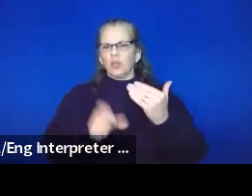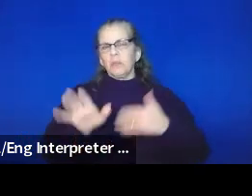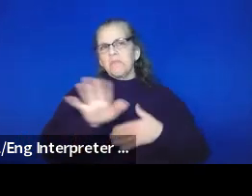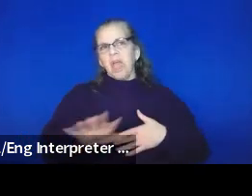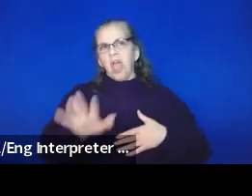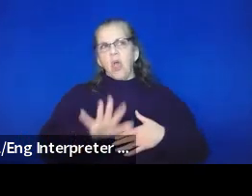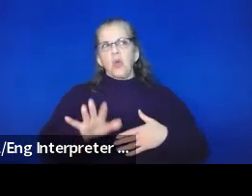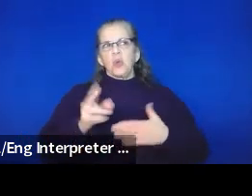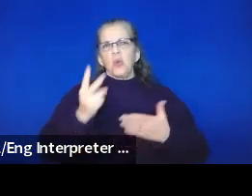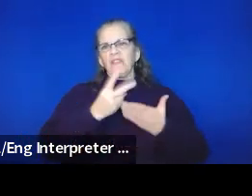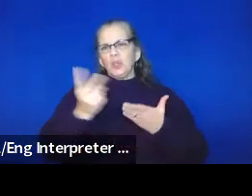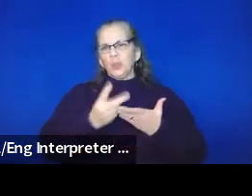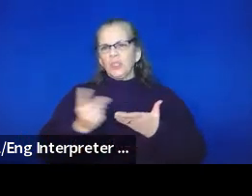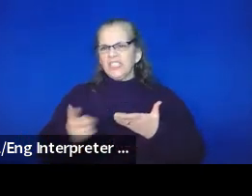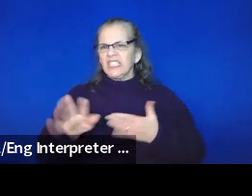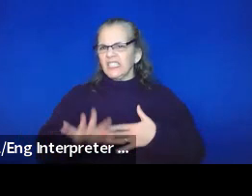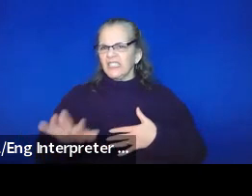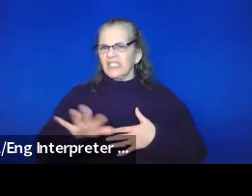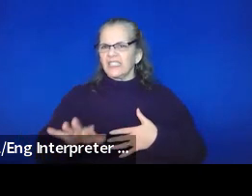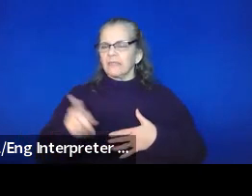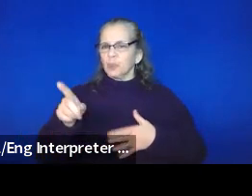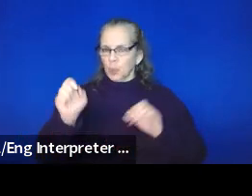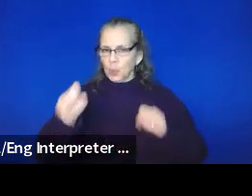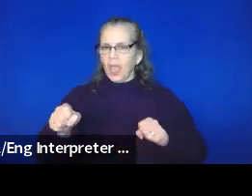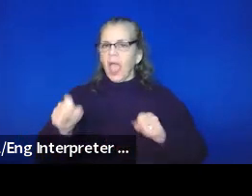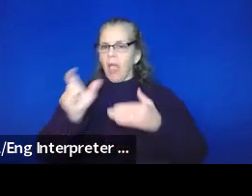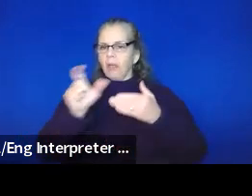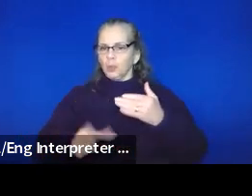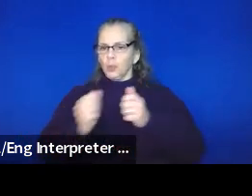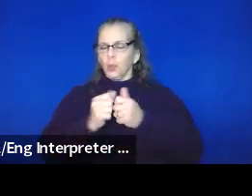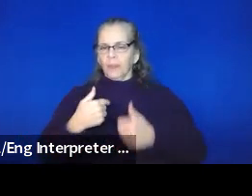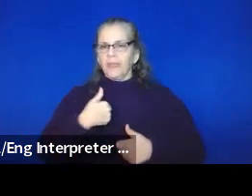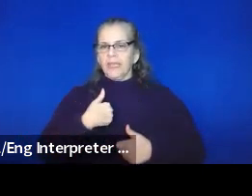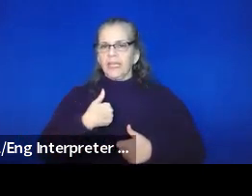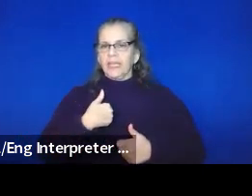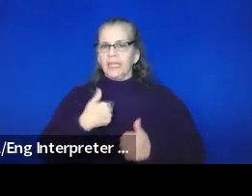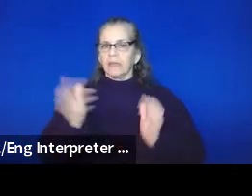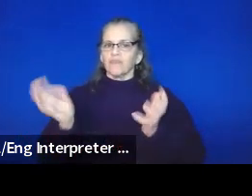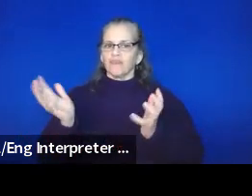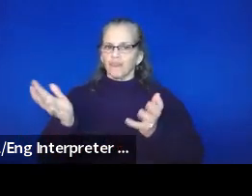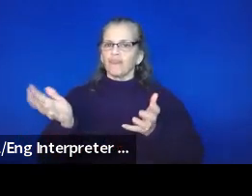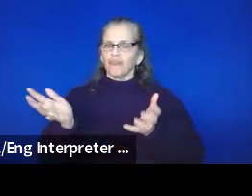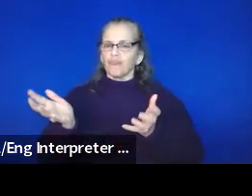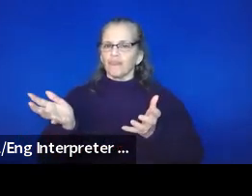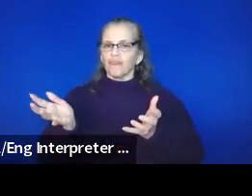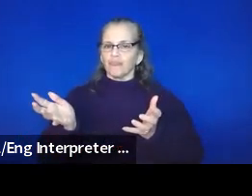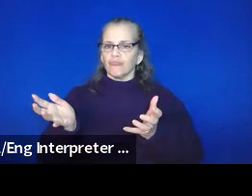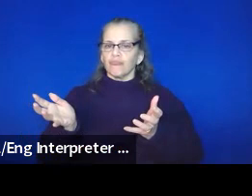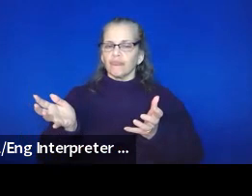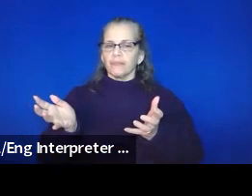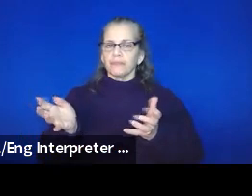of weeks where you can... um... just sign up and, like, talk to me about whatever.